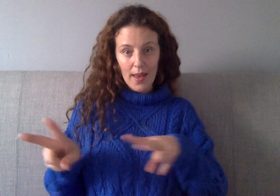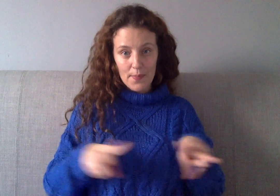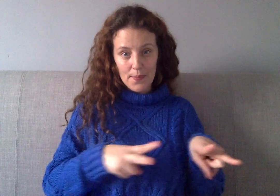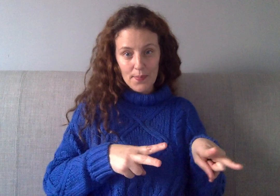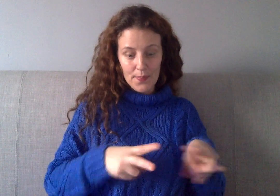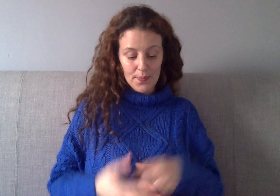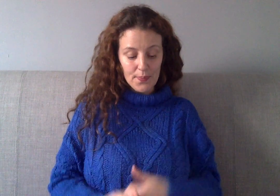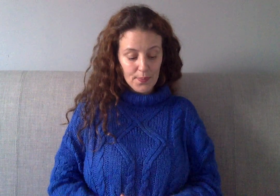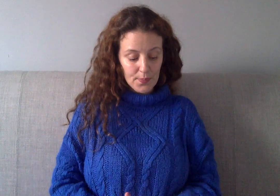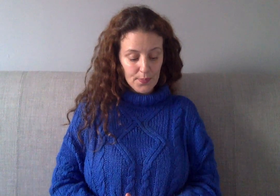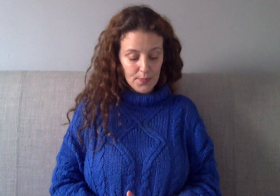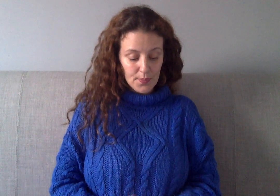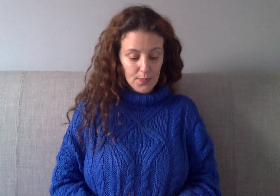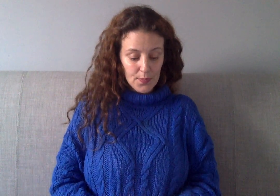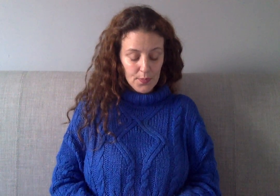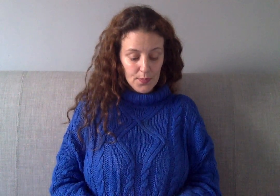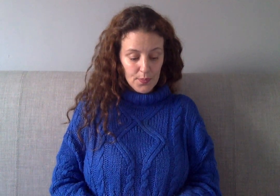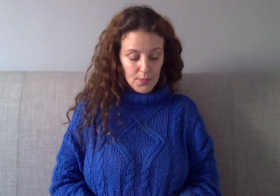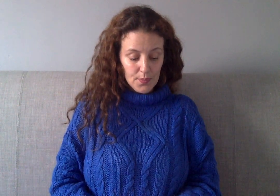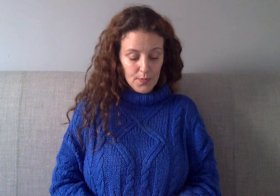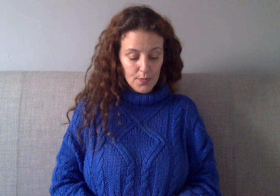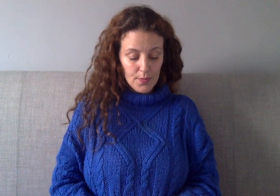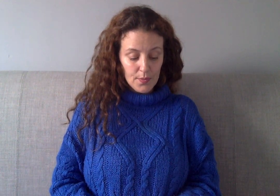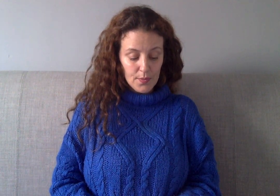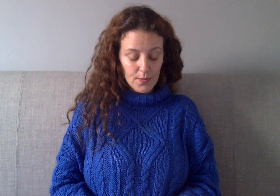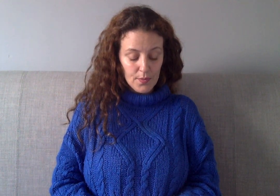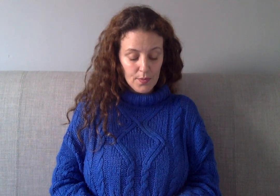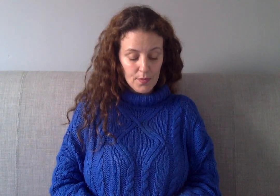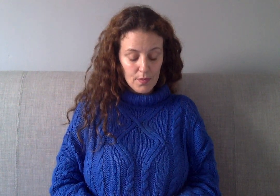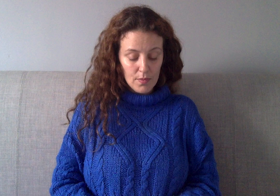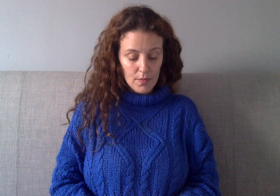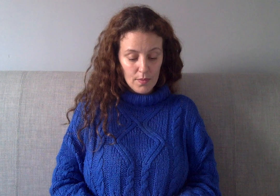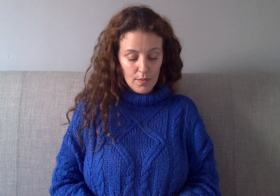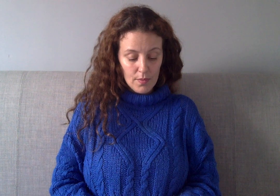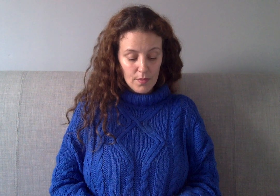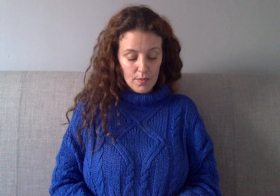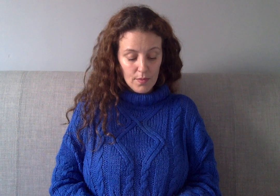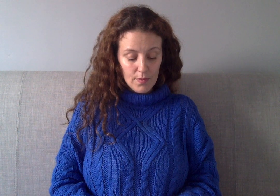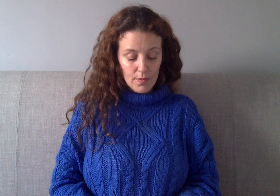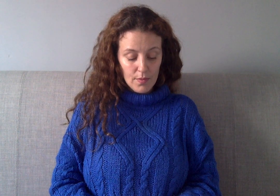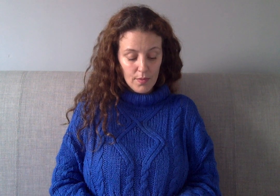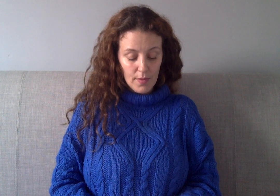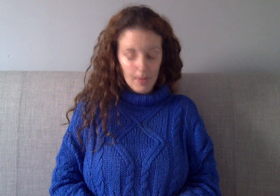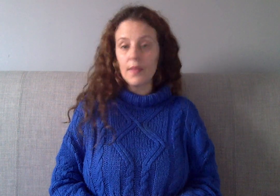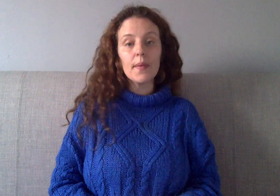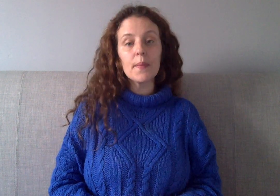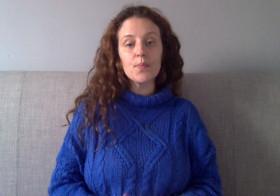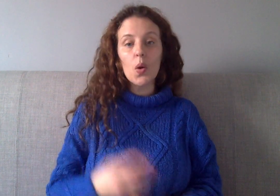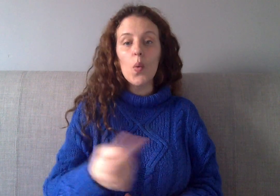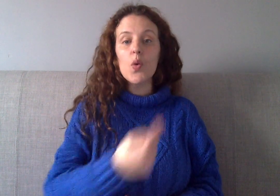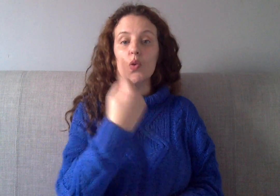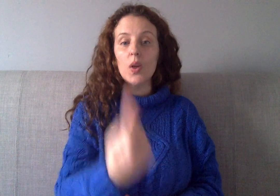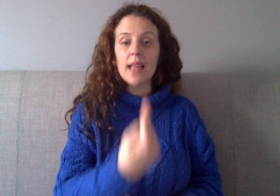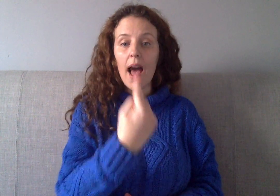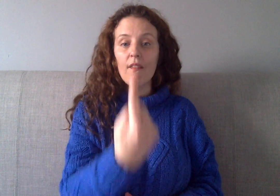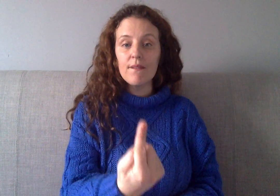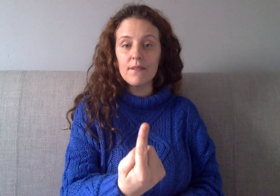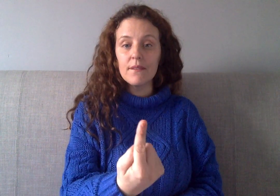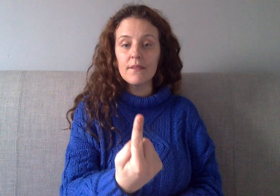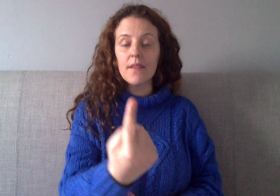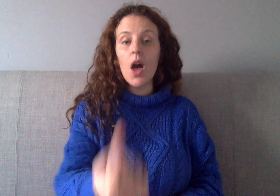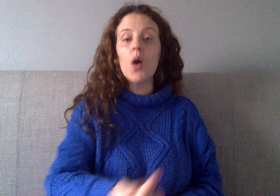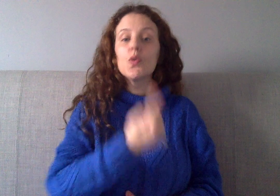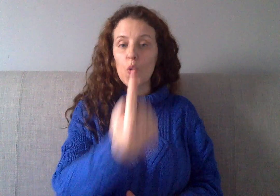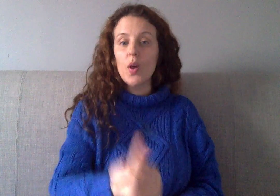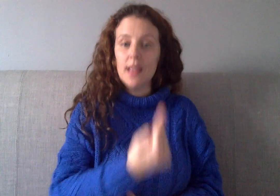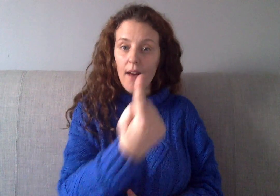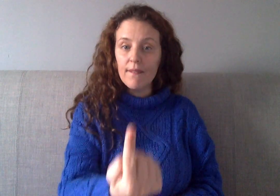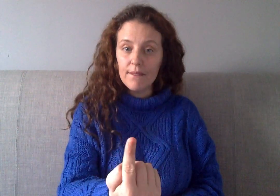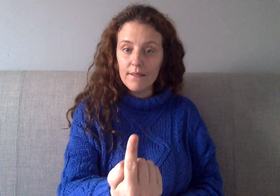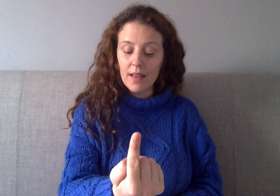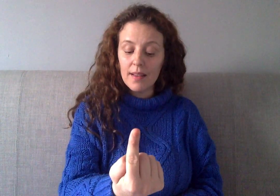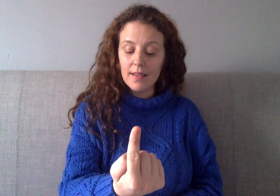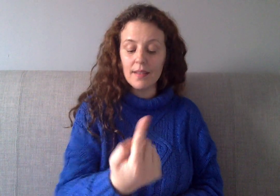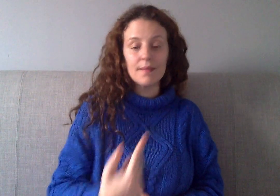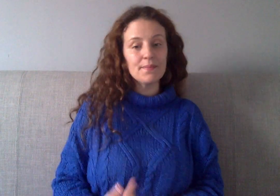YOURSELF